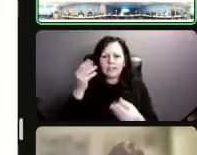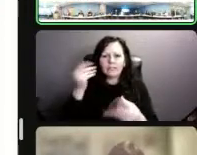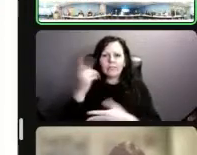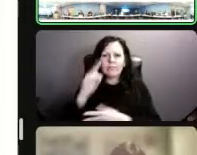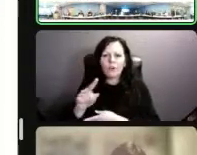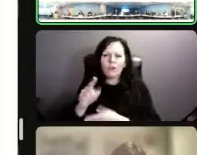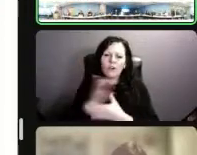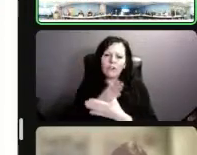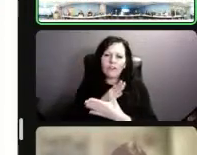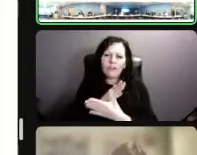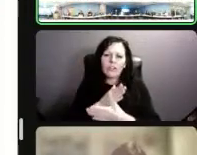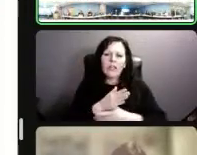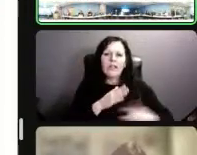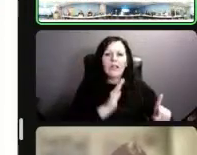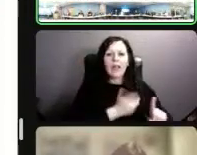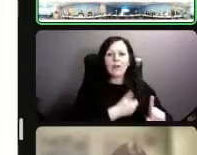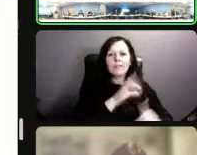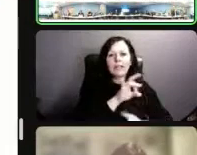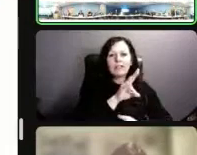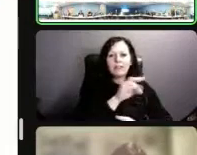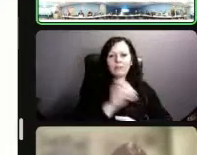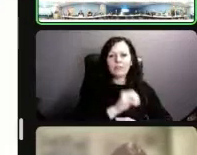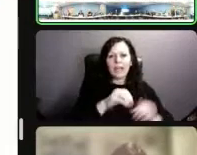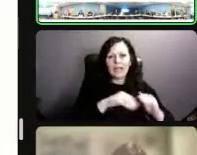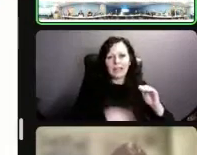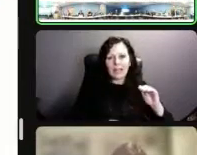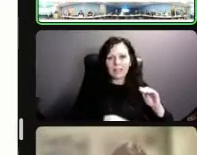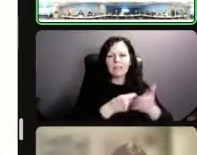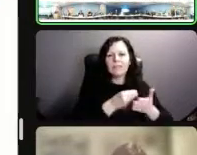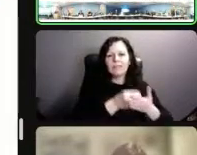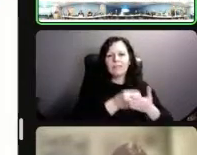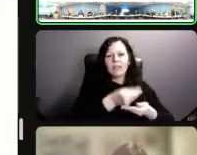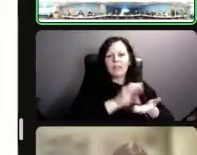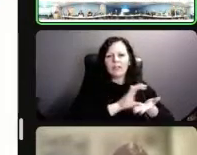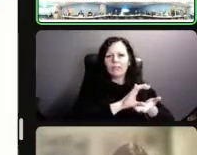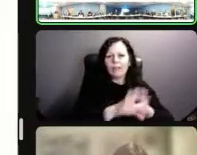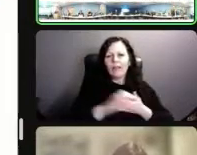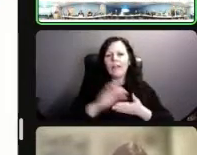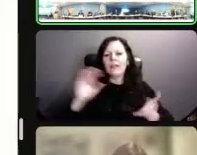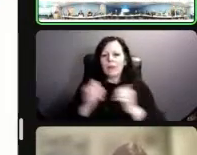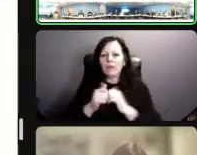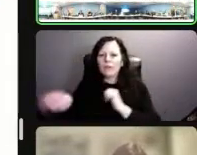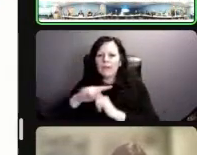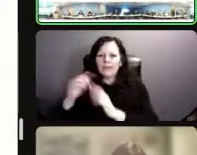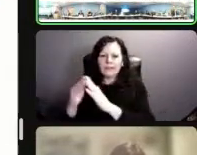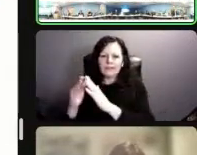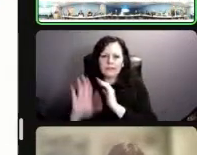THE INTERNAL SERVICE FUNCTIONS THAT WE WERE ABLE TO OBTAIN